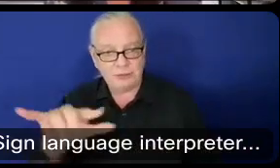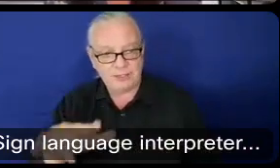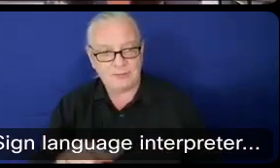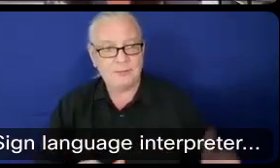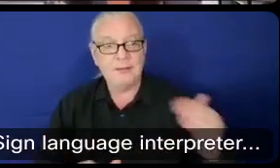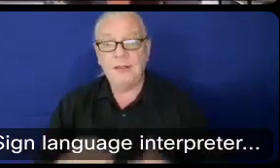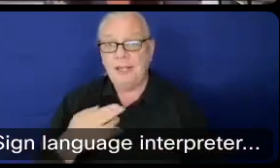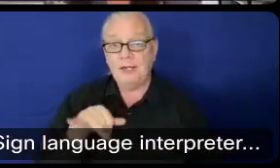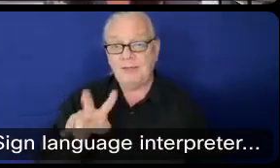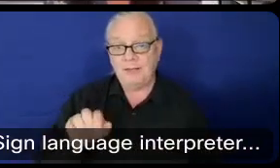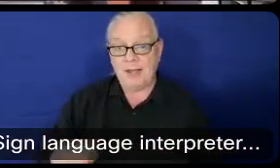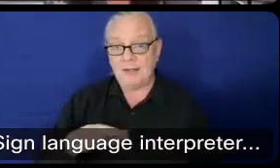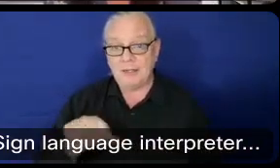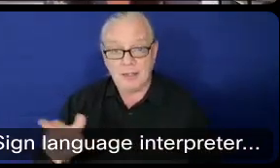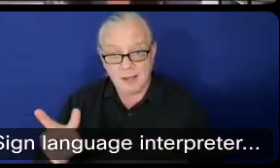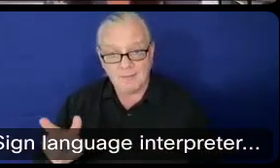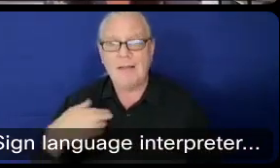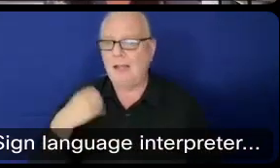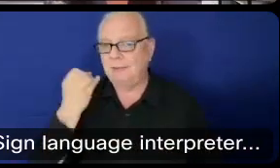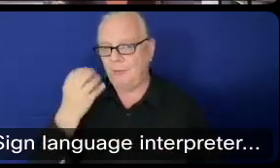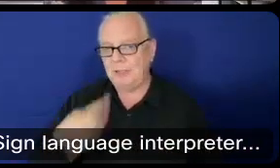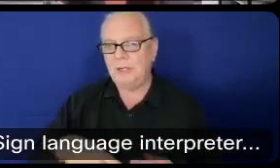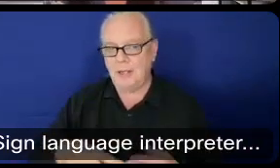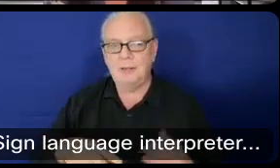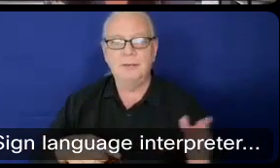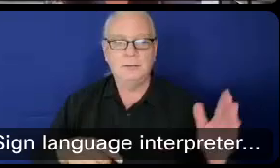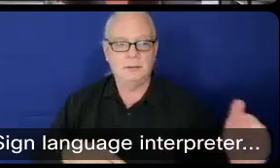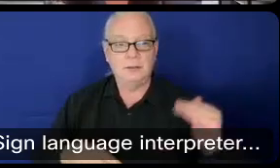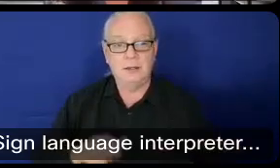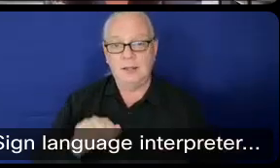aging with HIV information. AIDSmap, which is another